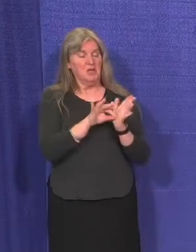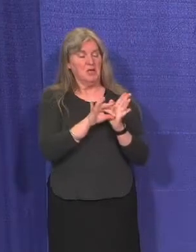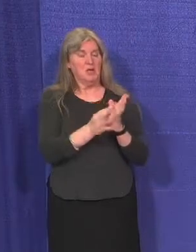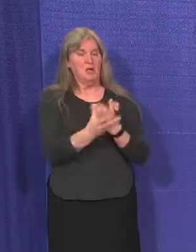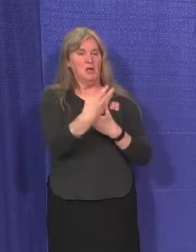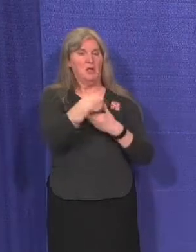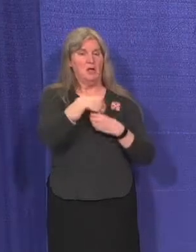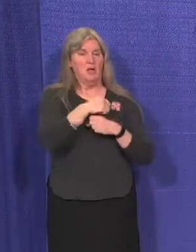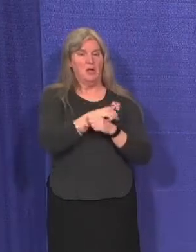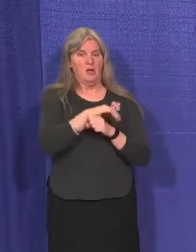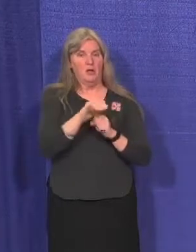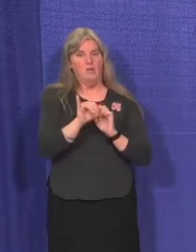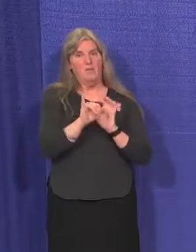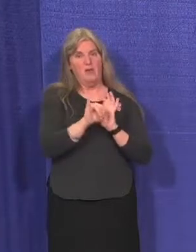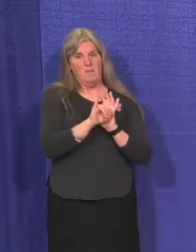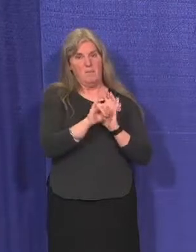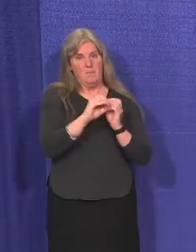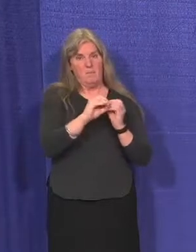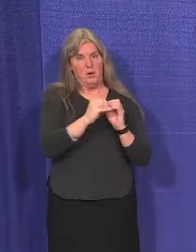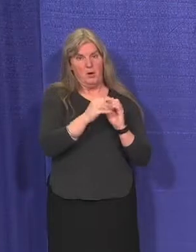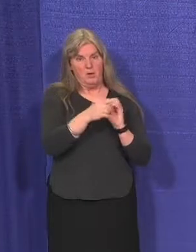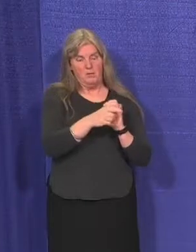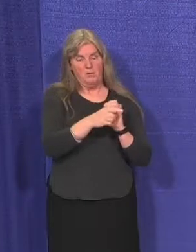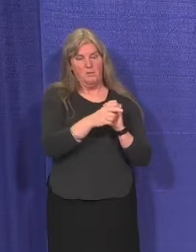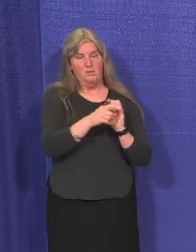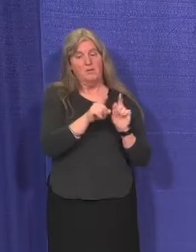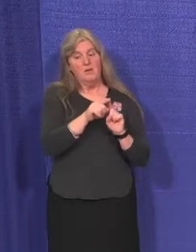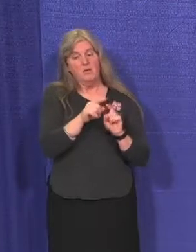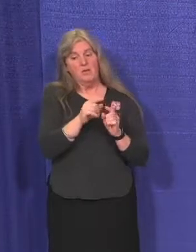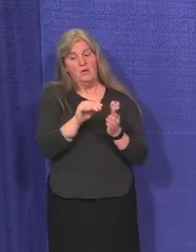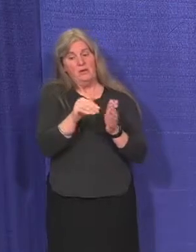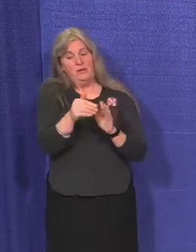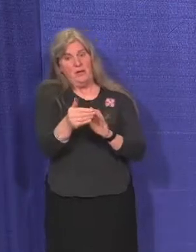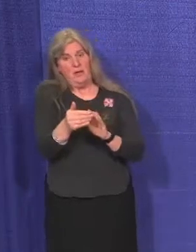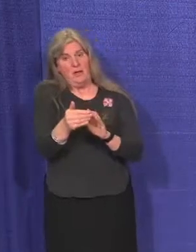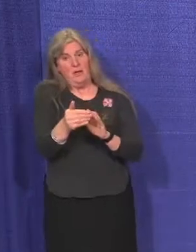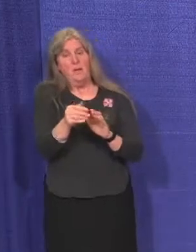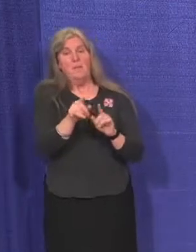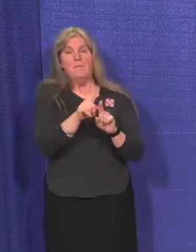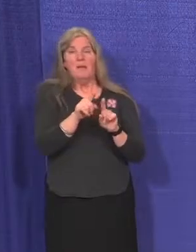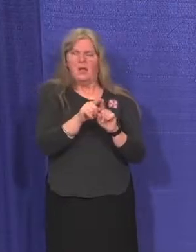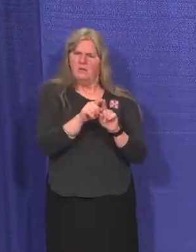protect confidentiality. I do think in that case it met